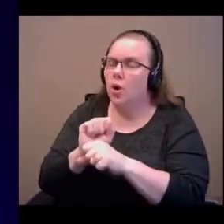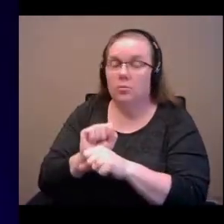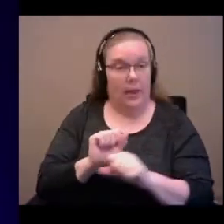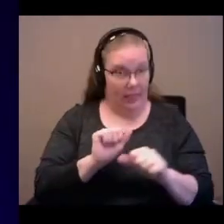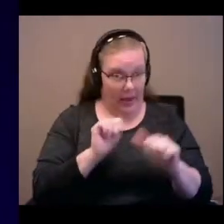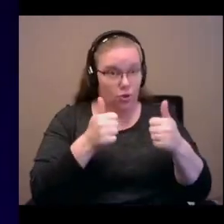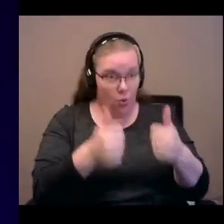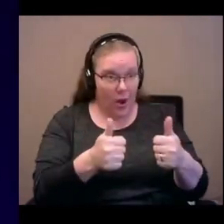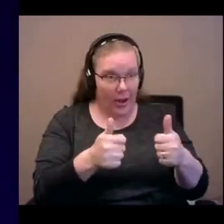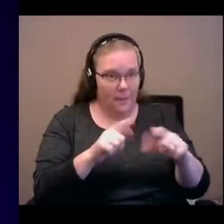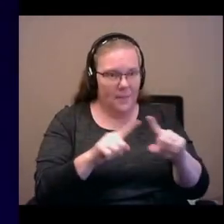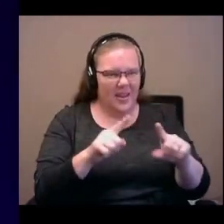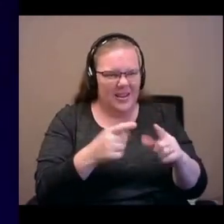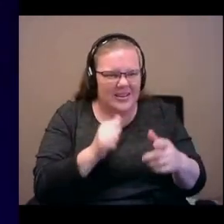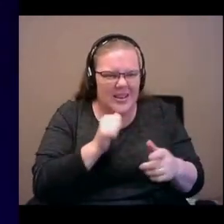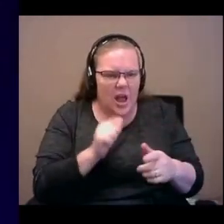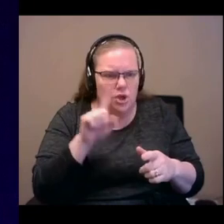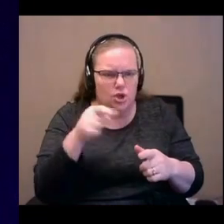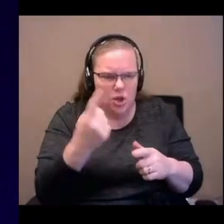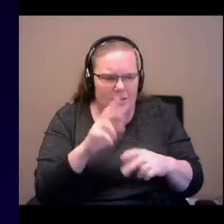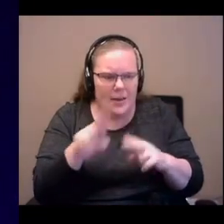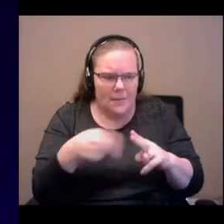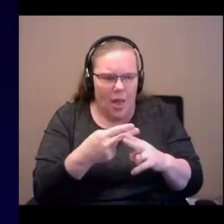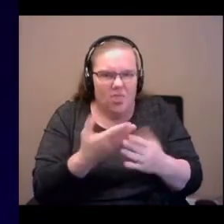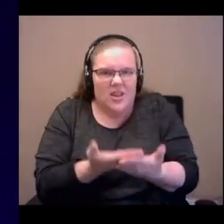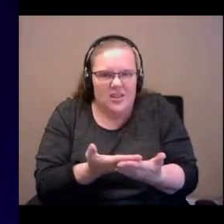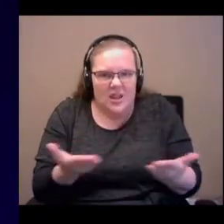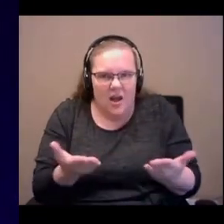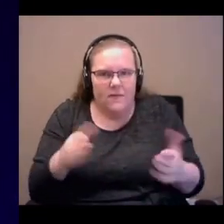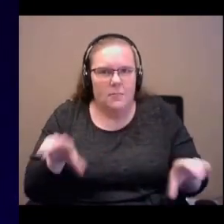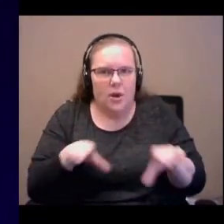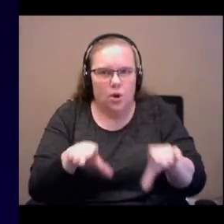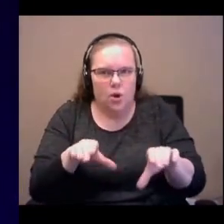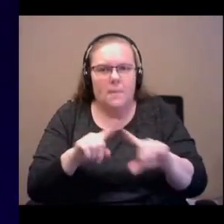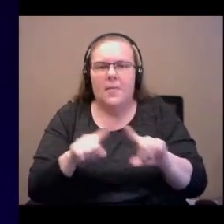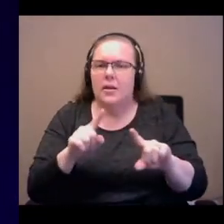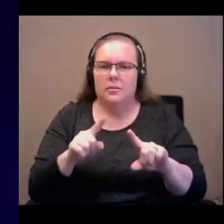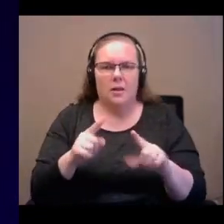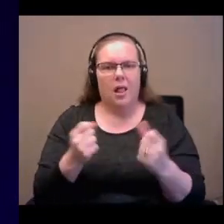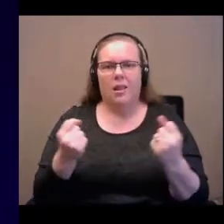just about the stuff being good. There’s lots of good stuff that gets no attention.” Good stuff